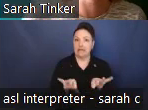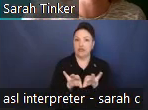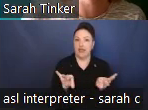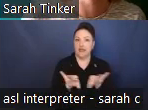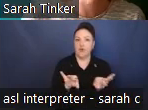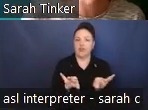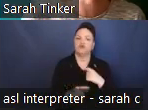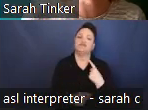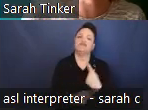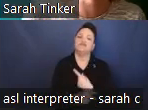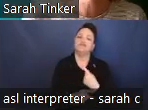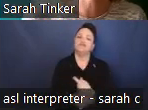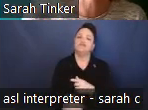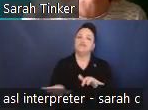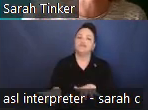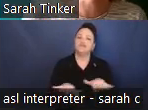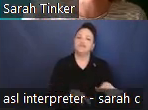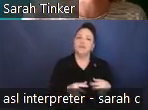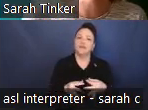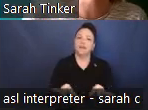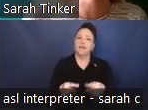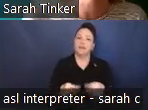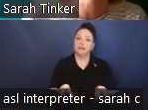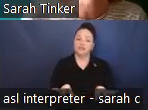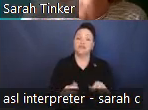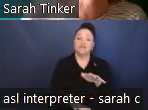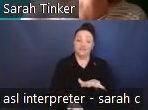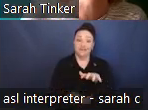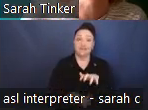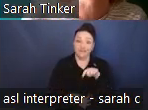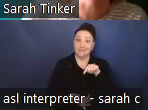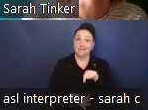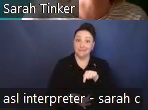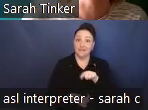of content that helps when you translation into other languages so we're really focusing